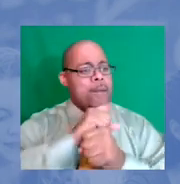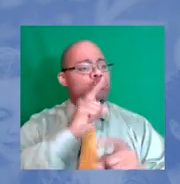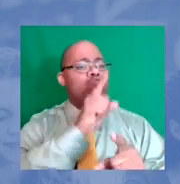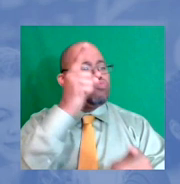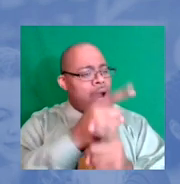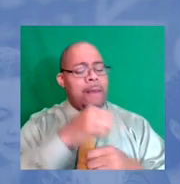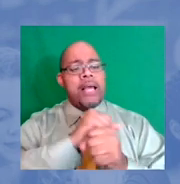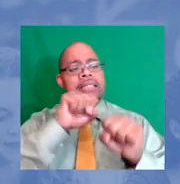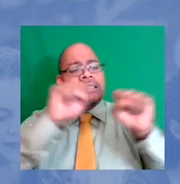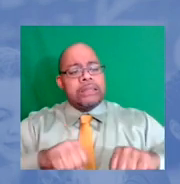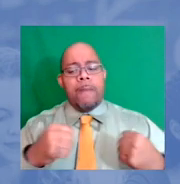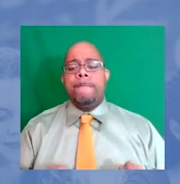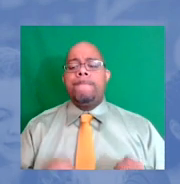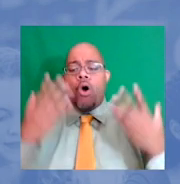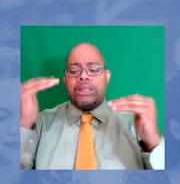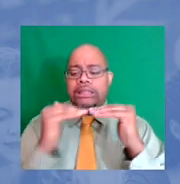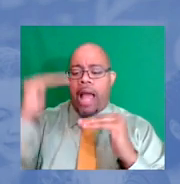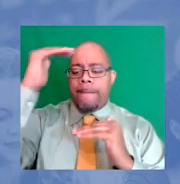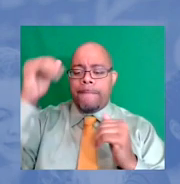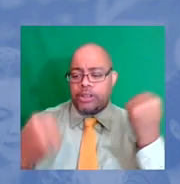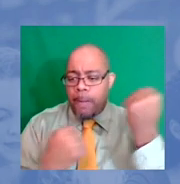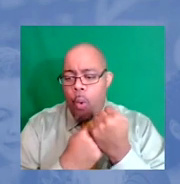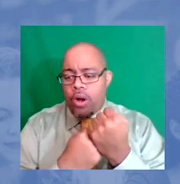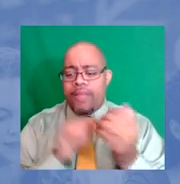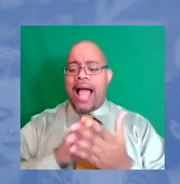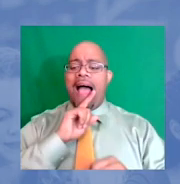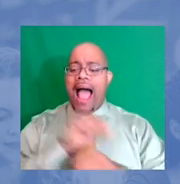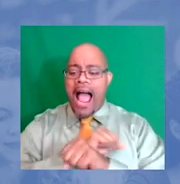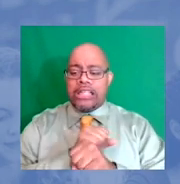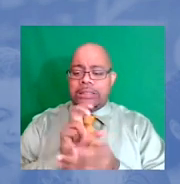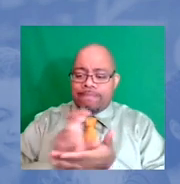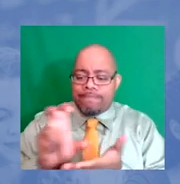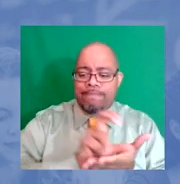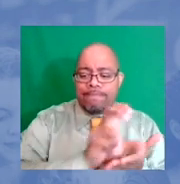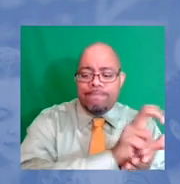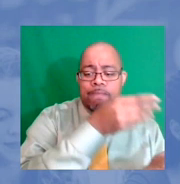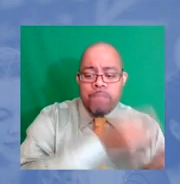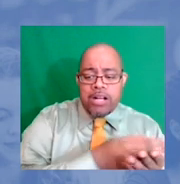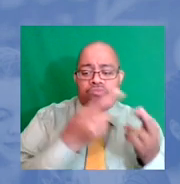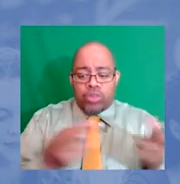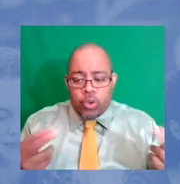SUPPORT THAT ACTUALLY ALLOCATE FUNDING AND RESOURCE AND SUPPORT ON THE BASIS OF ACTUAL